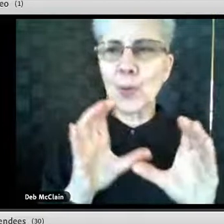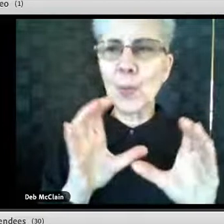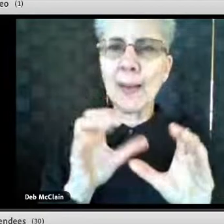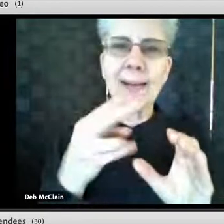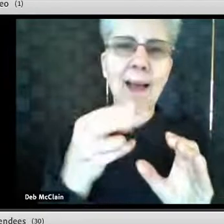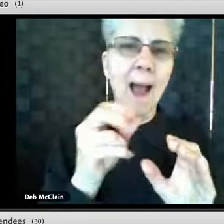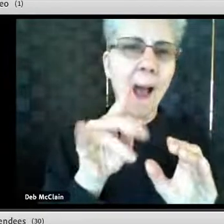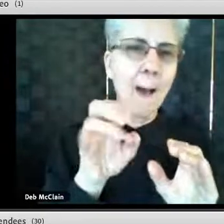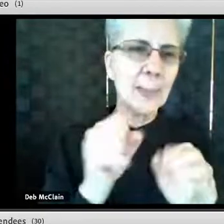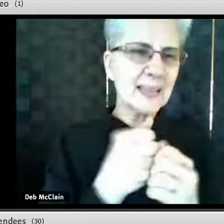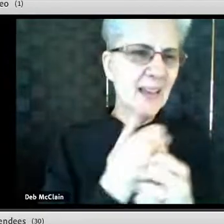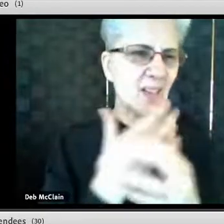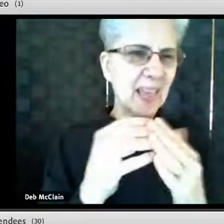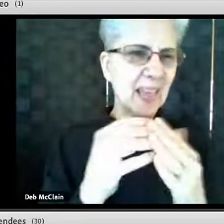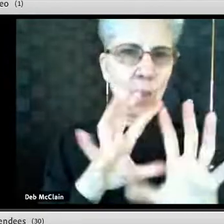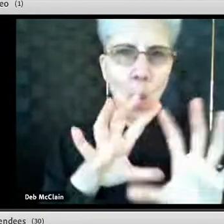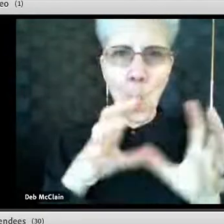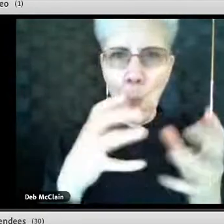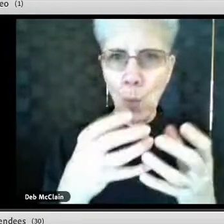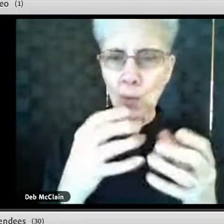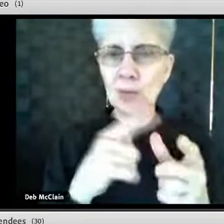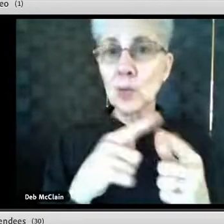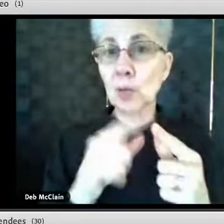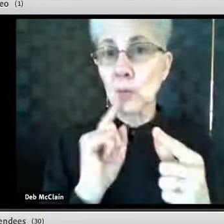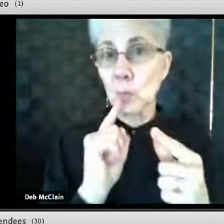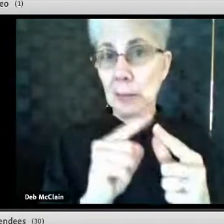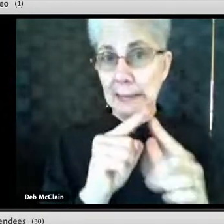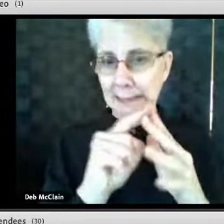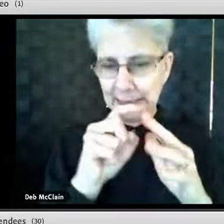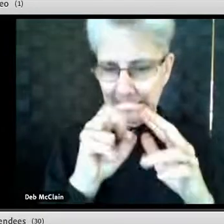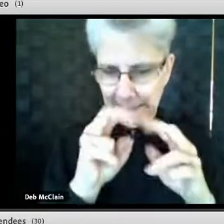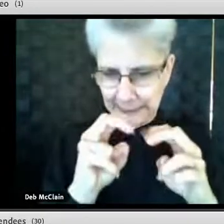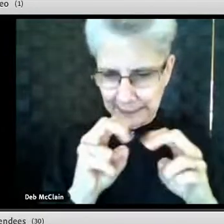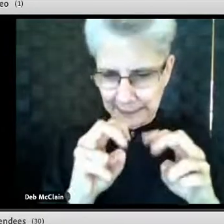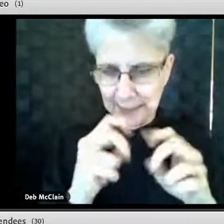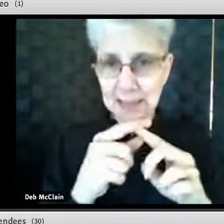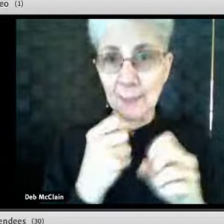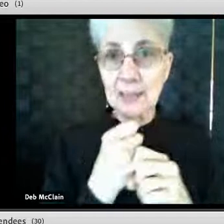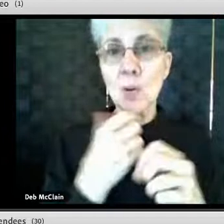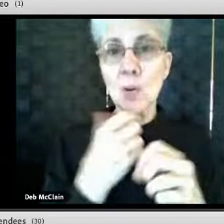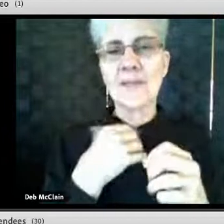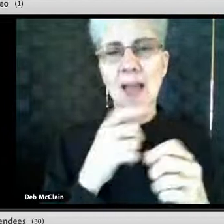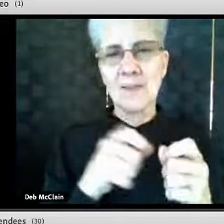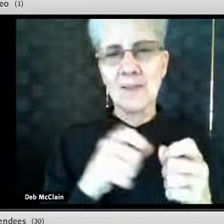our hobbies, everything in the whole world. You can really delve into some of this. Since you have to have a certain amount